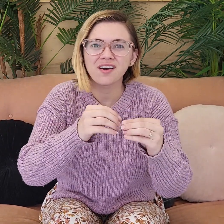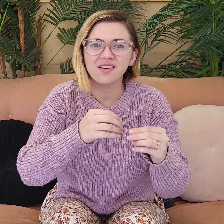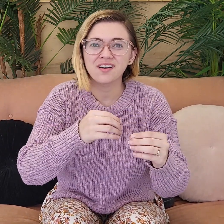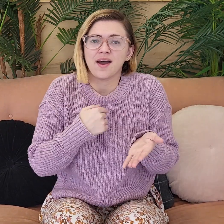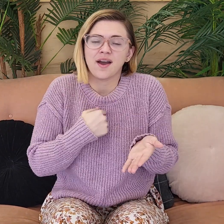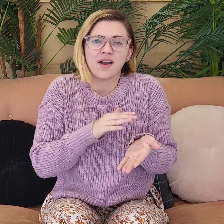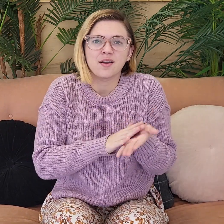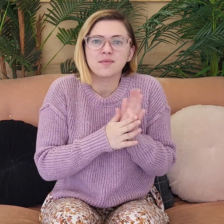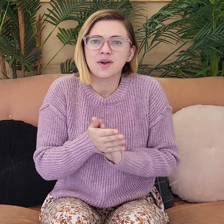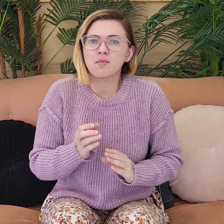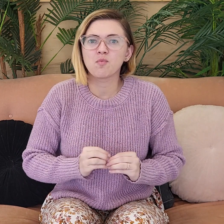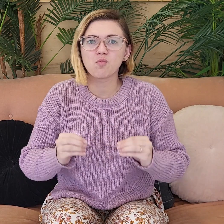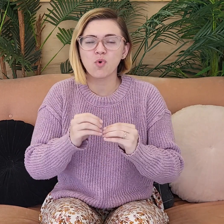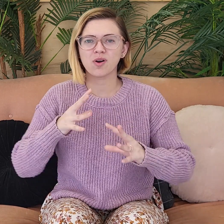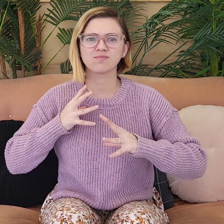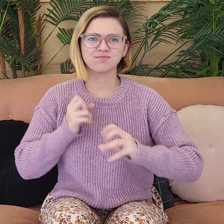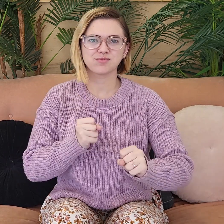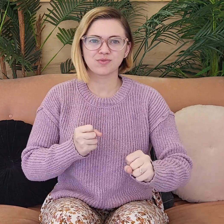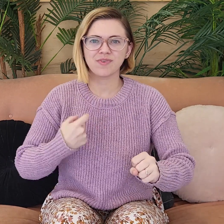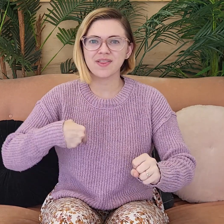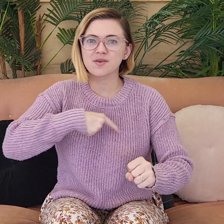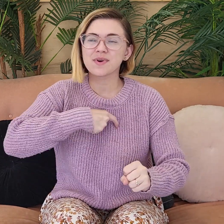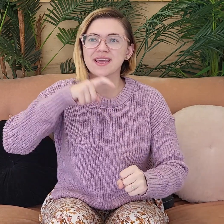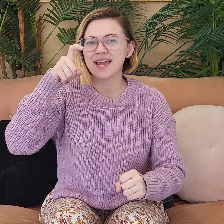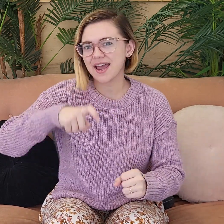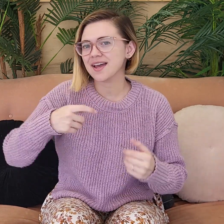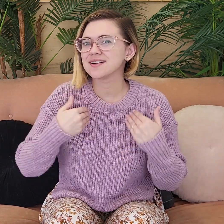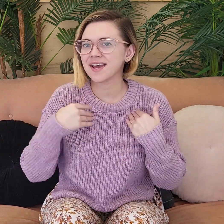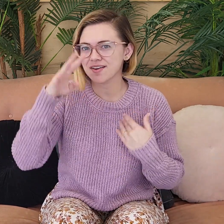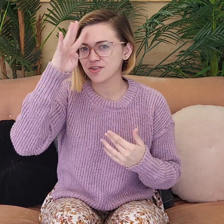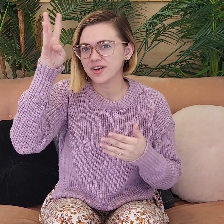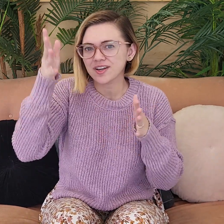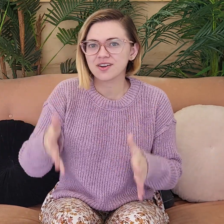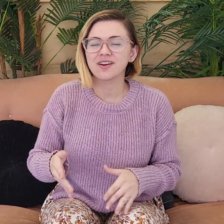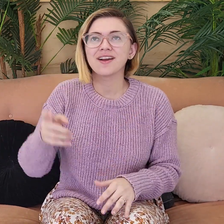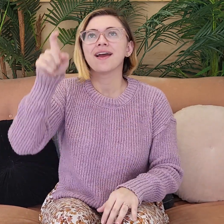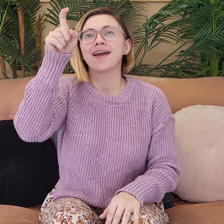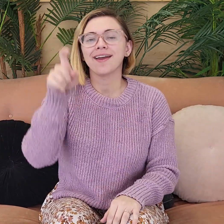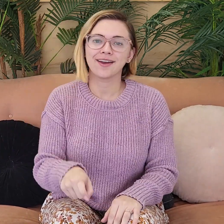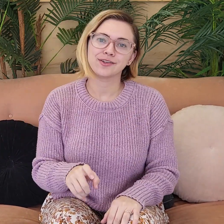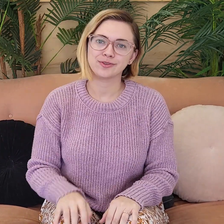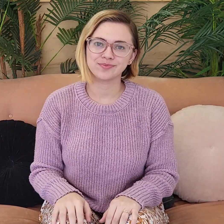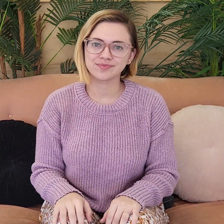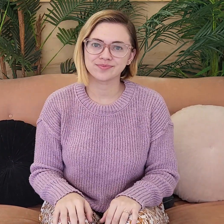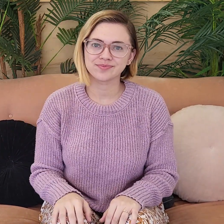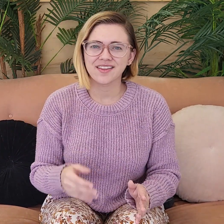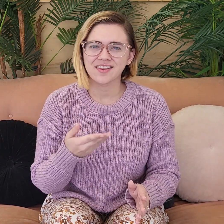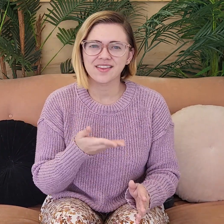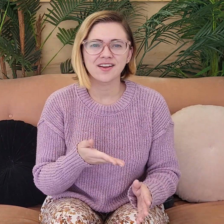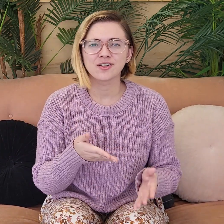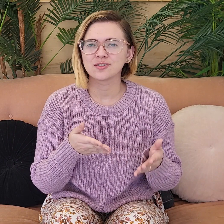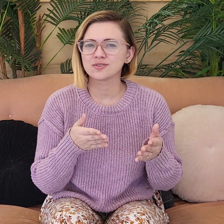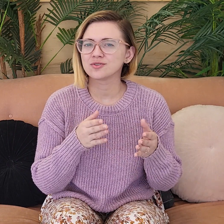more. I become more and more confident that we absolutely had to have a creator. We had to.